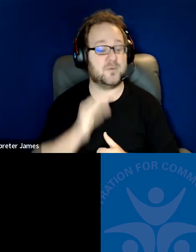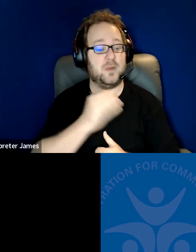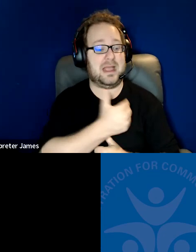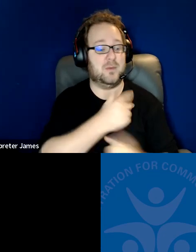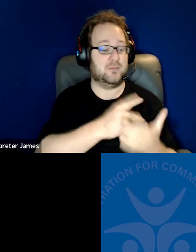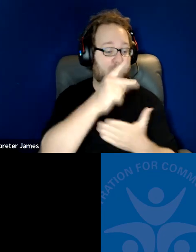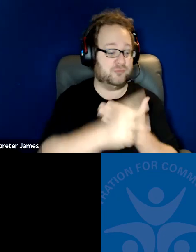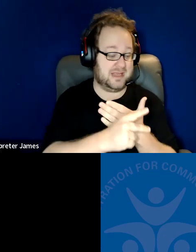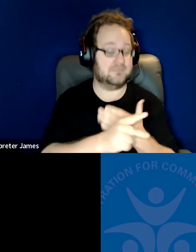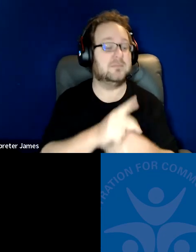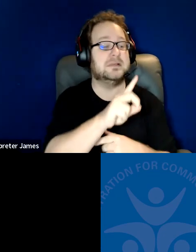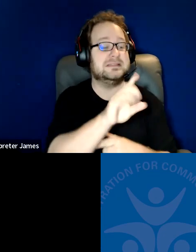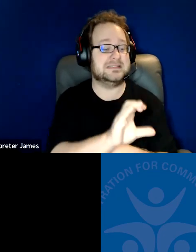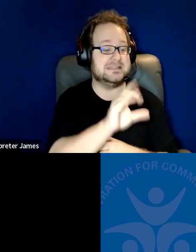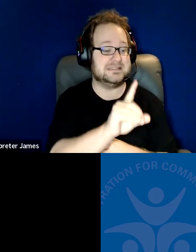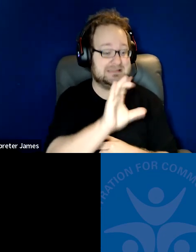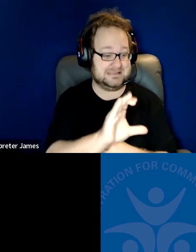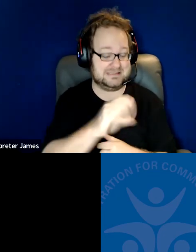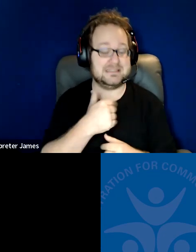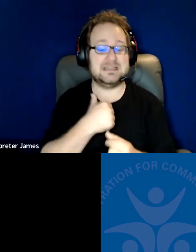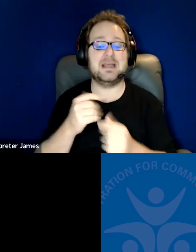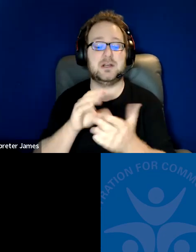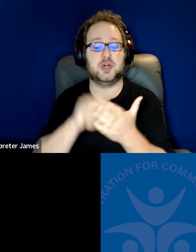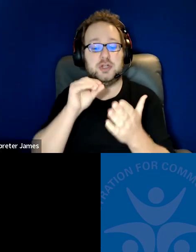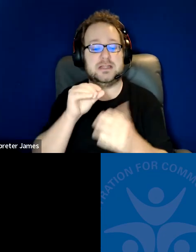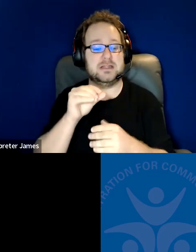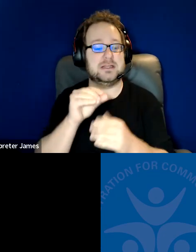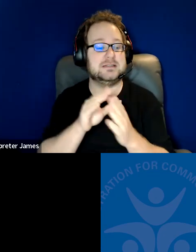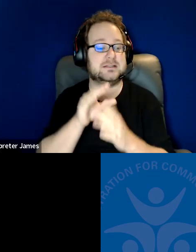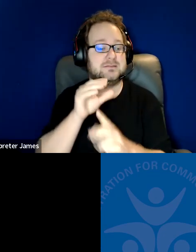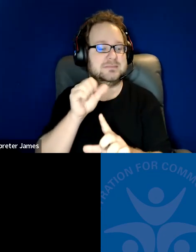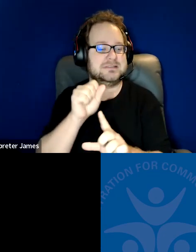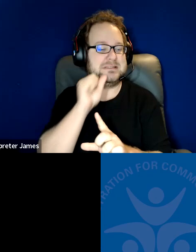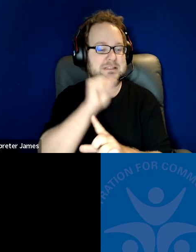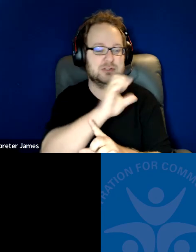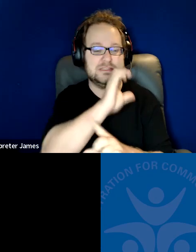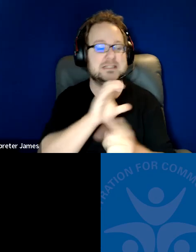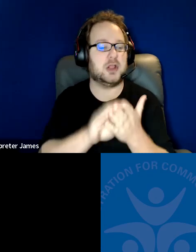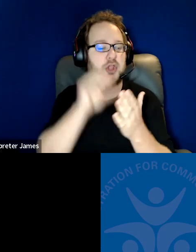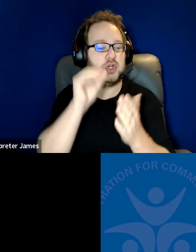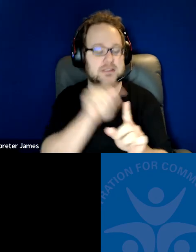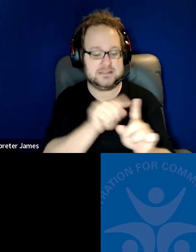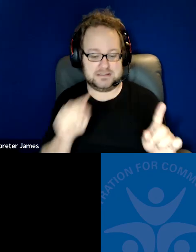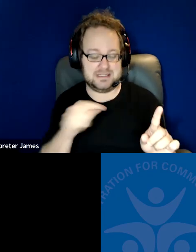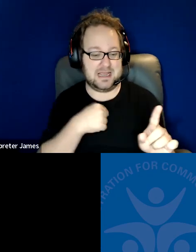Networks early in the initiative, ACL is now funding the aging and disability vaccine initiative.